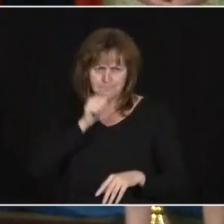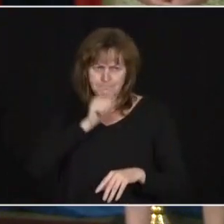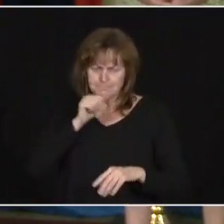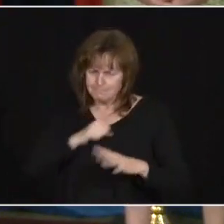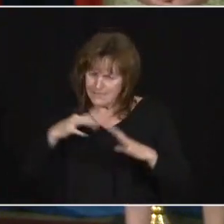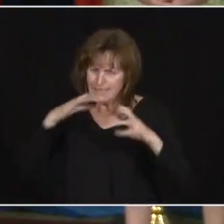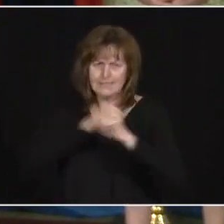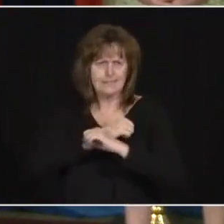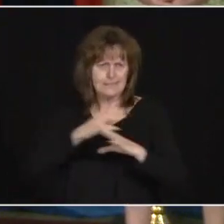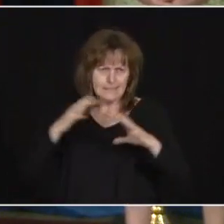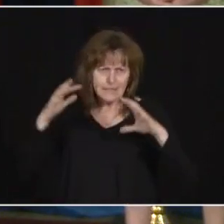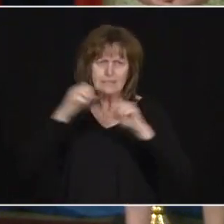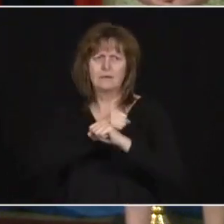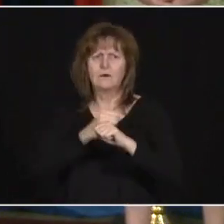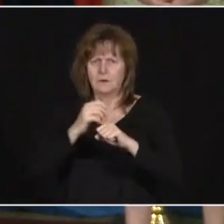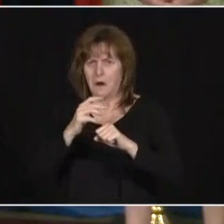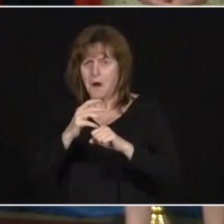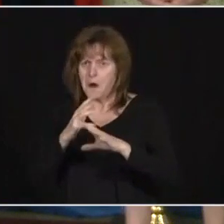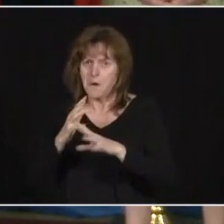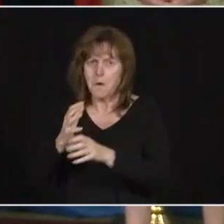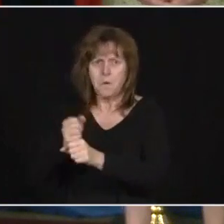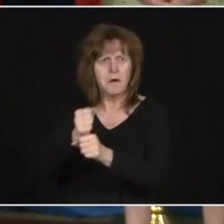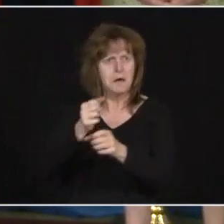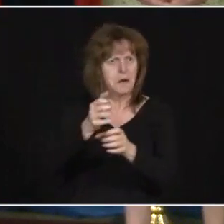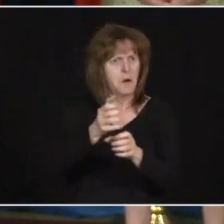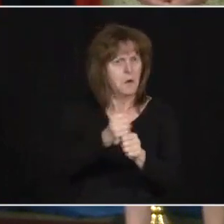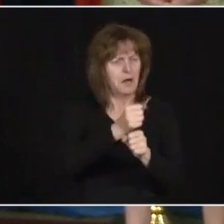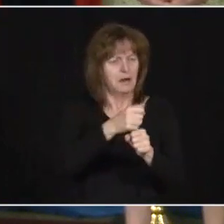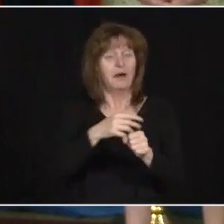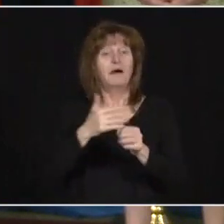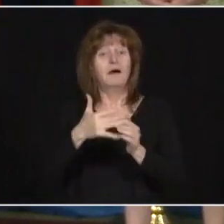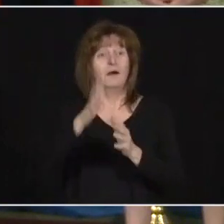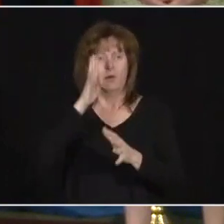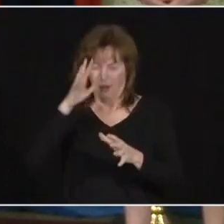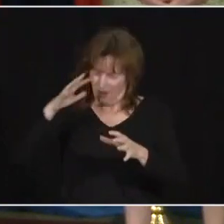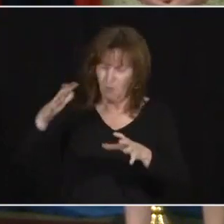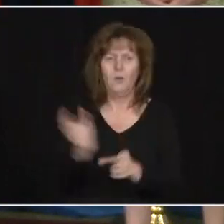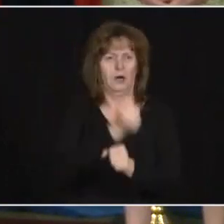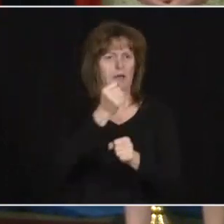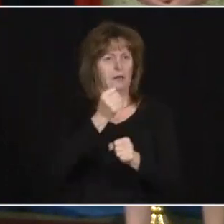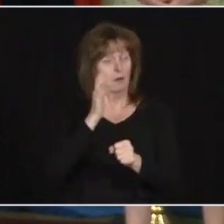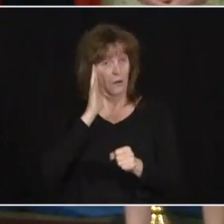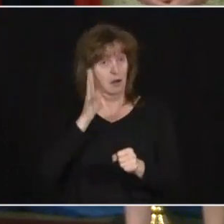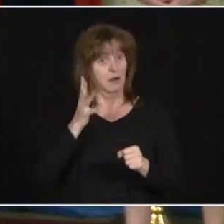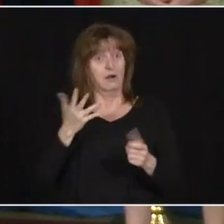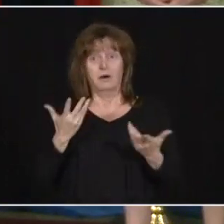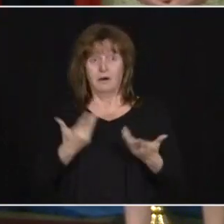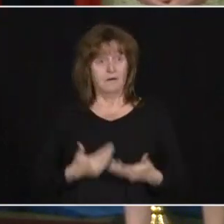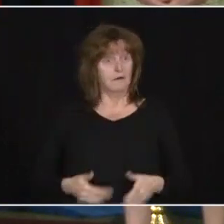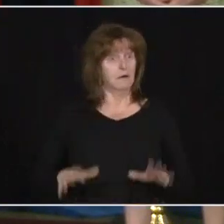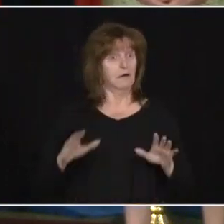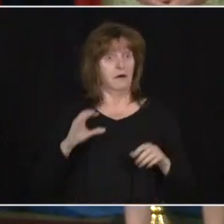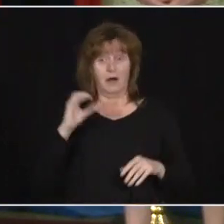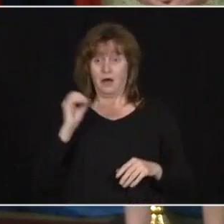And Ontario will come out of this stronger than ever before. Thank you, and God bless the people of Ontario.